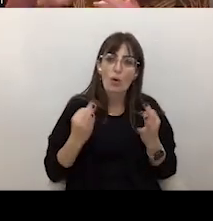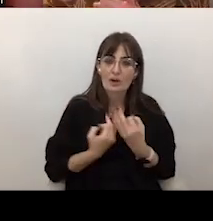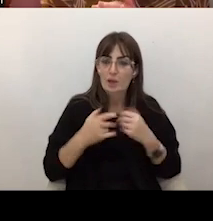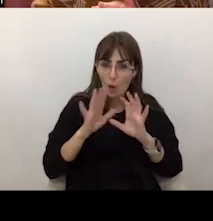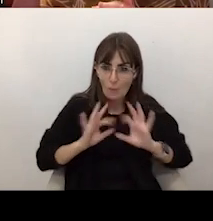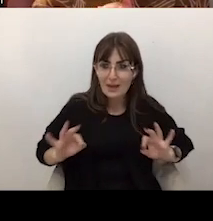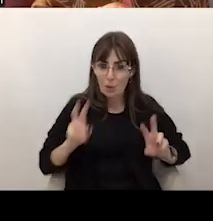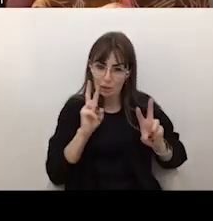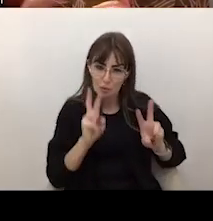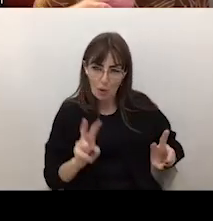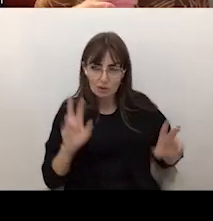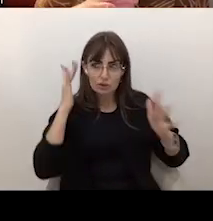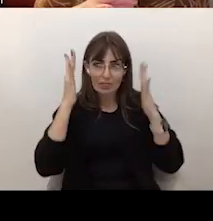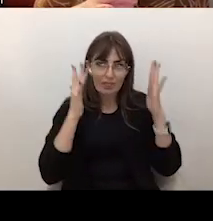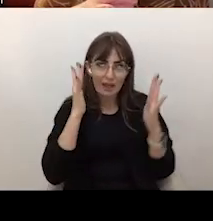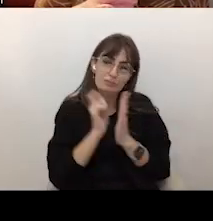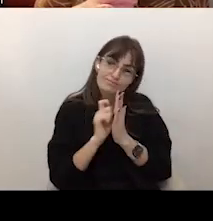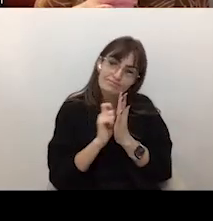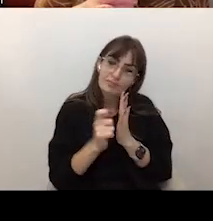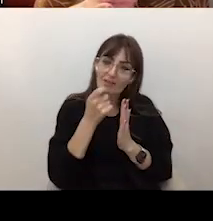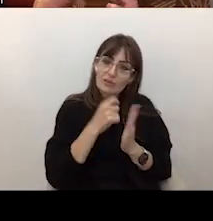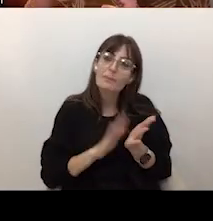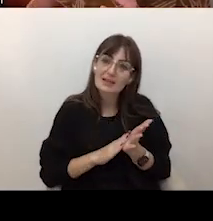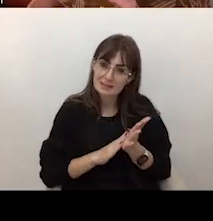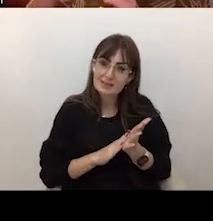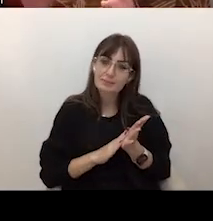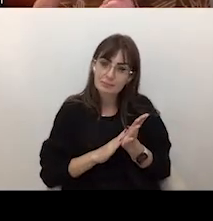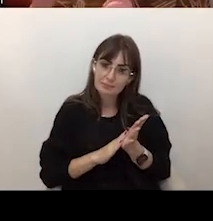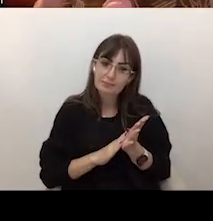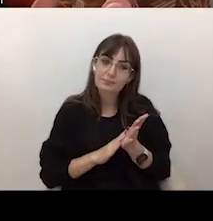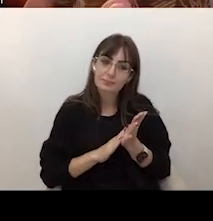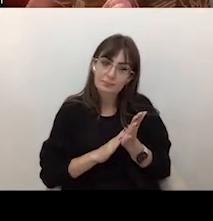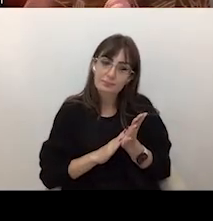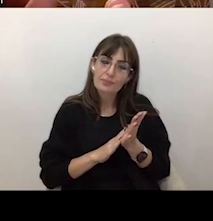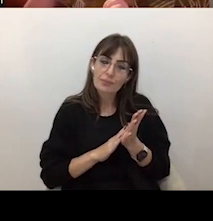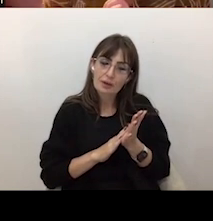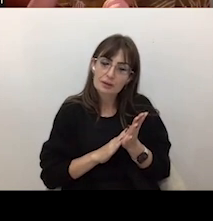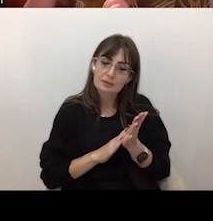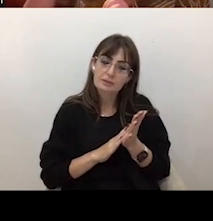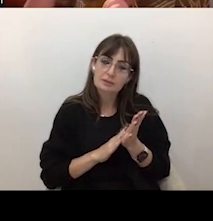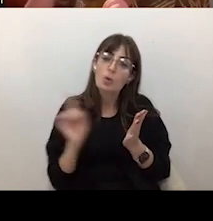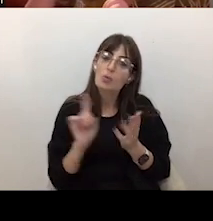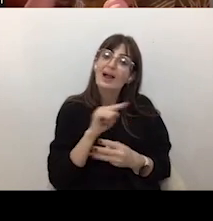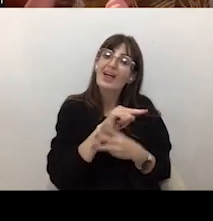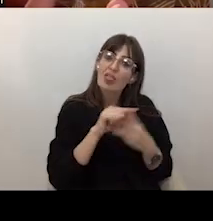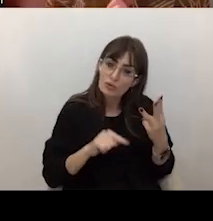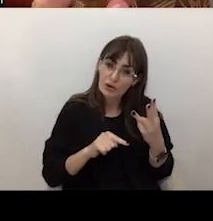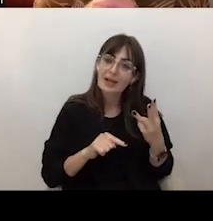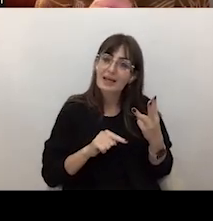you time to reflect on it for a couple of minutes. Have a think. What would be the three top data